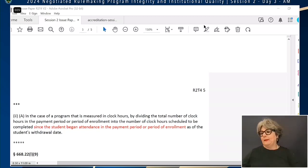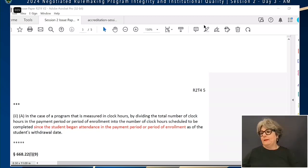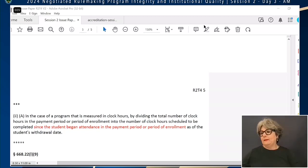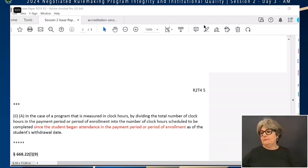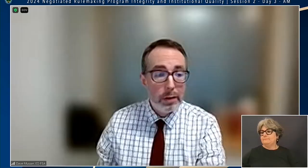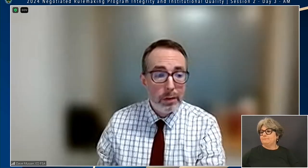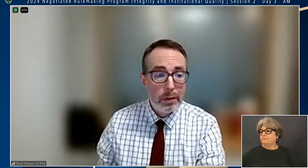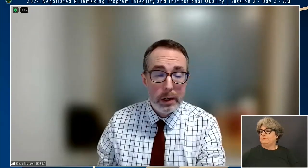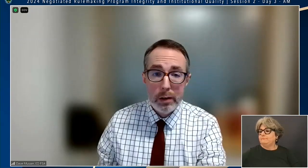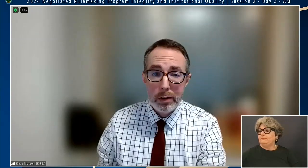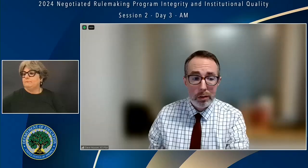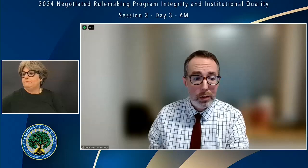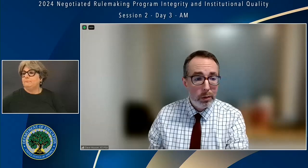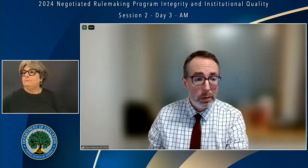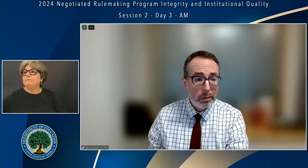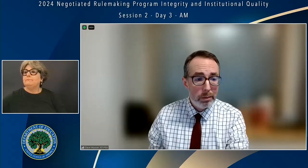I'll pause there for any discussion on this one.